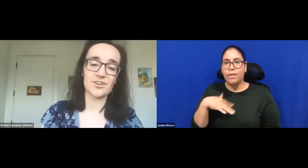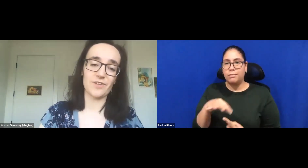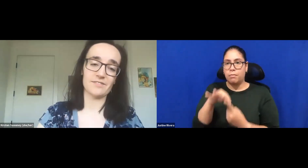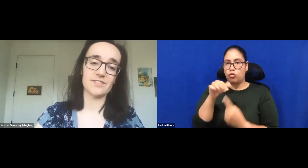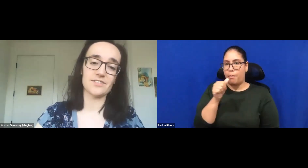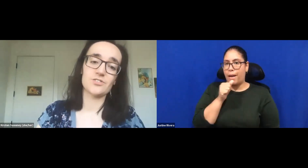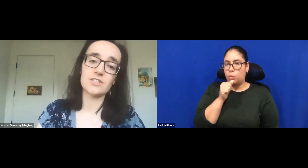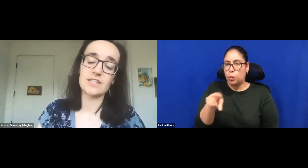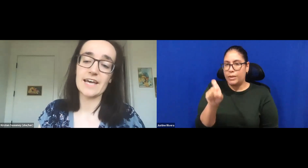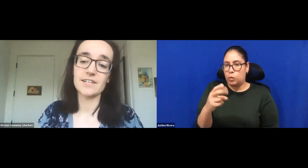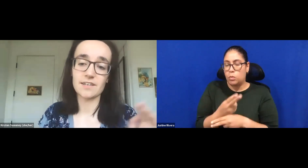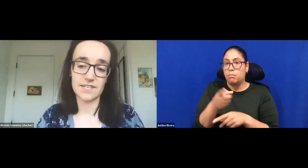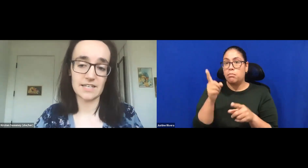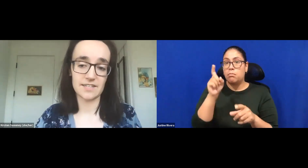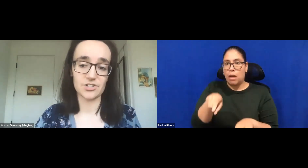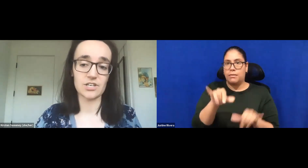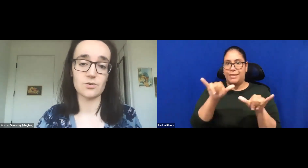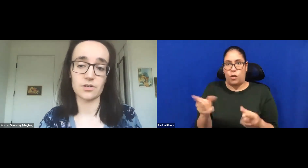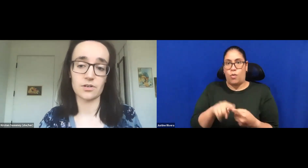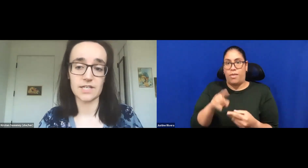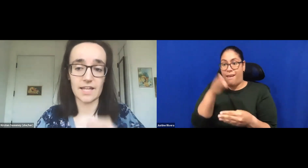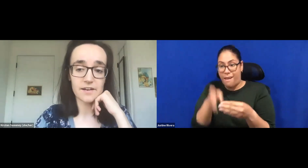stick around to the end of today's session in order to get